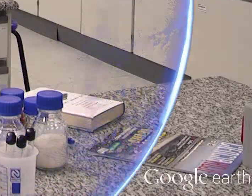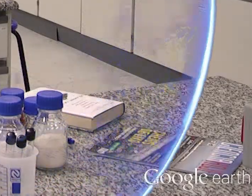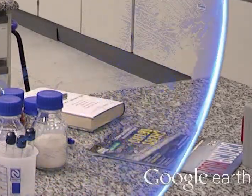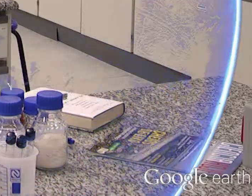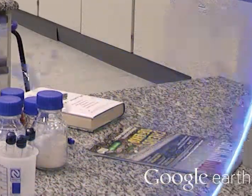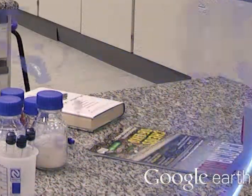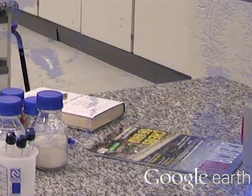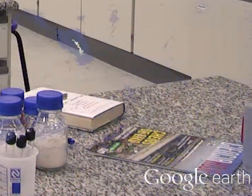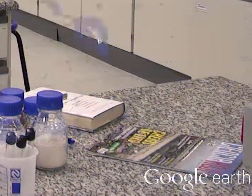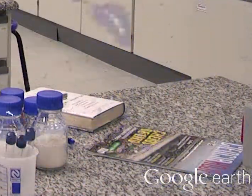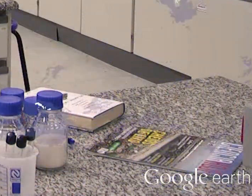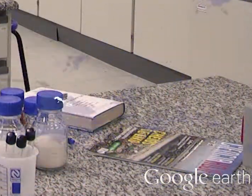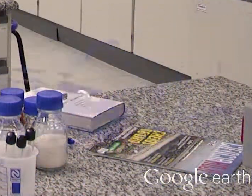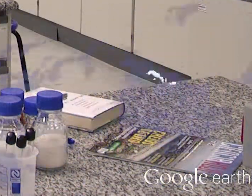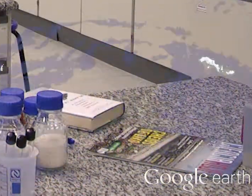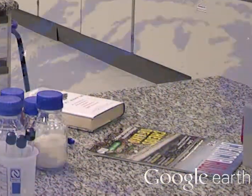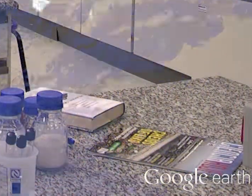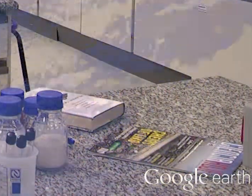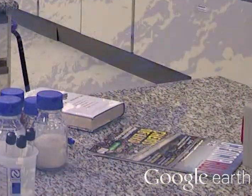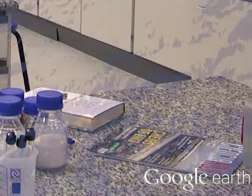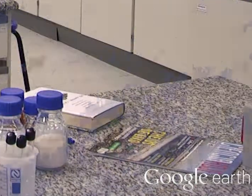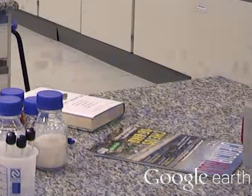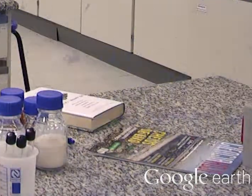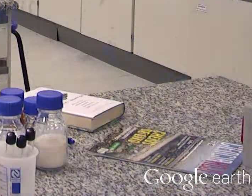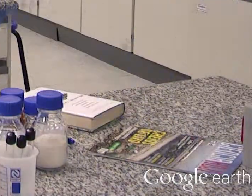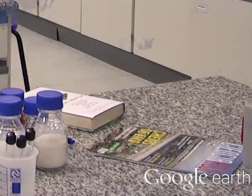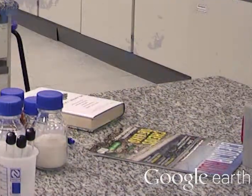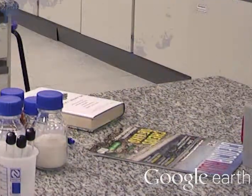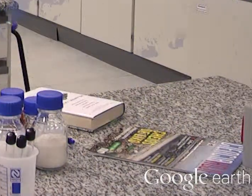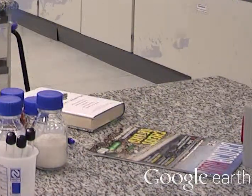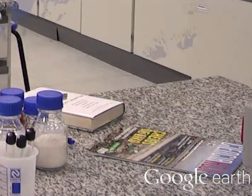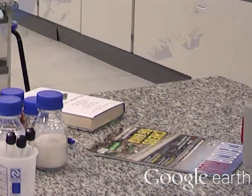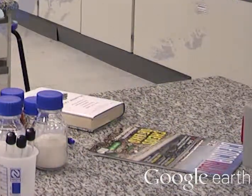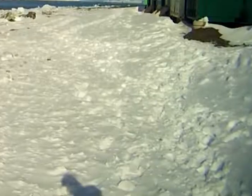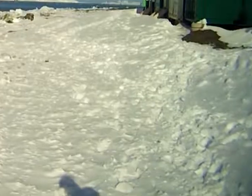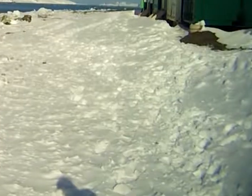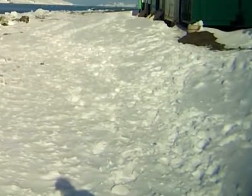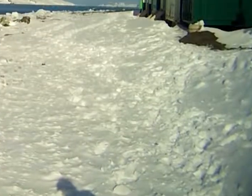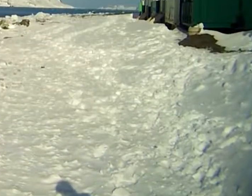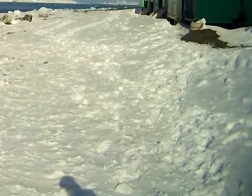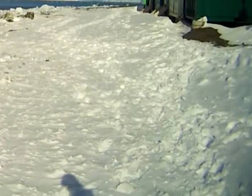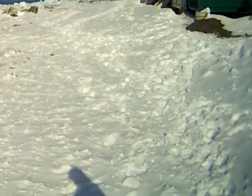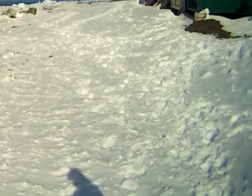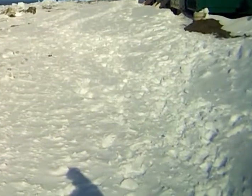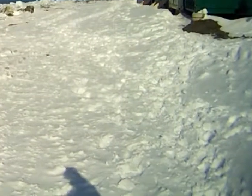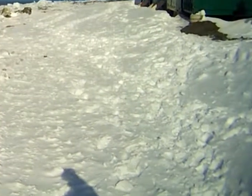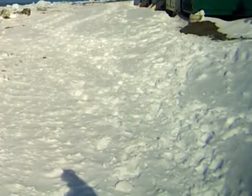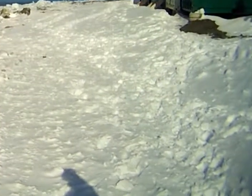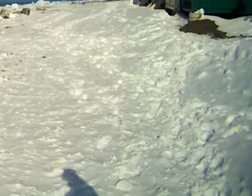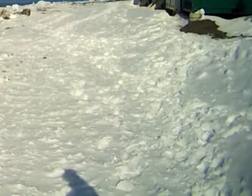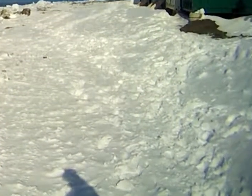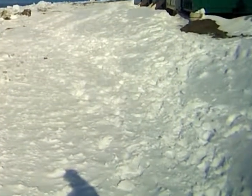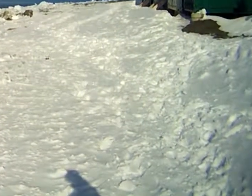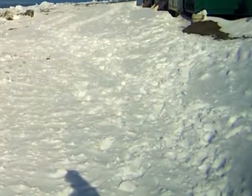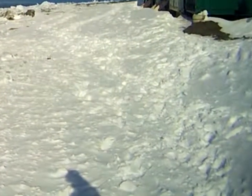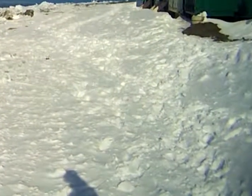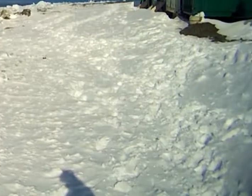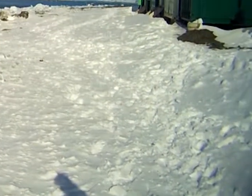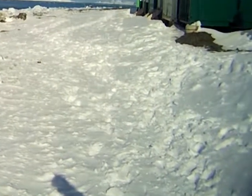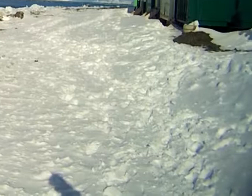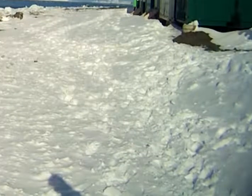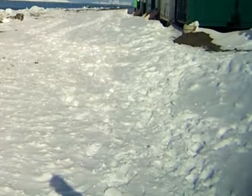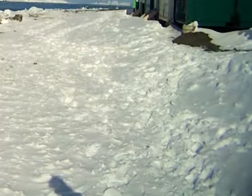at 62 degrees in southern latitude, it would also be very interesting if we had information